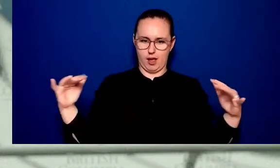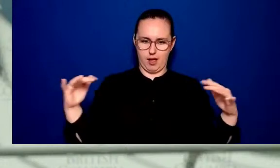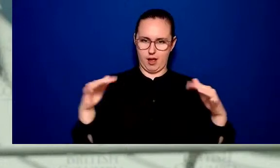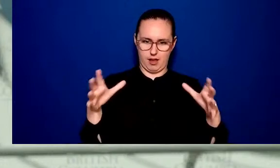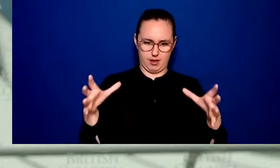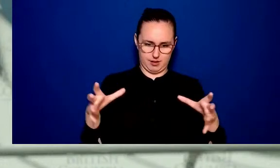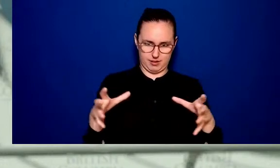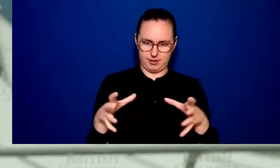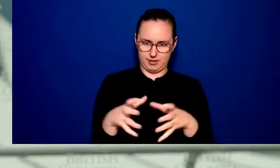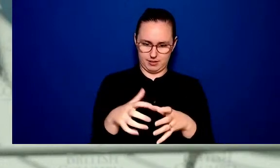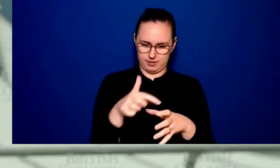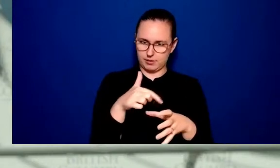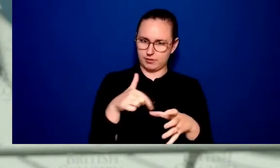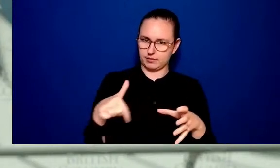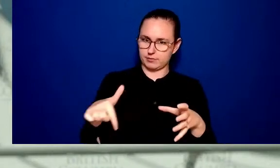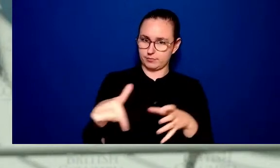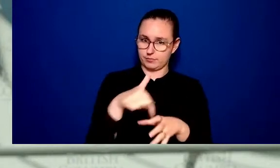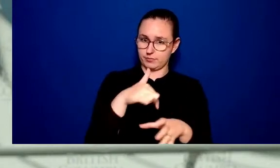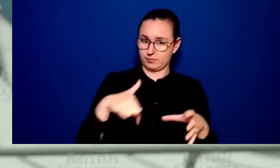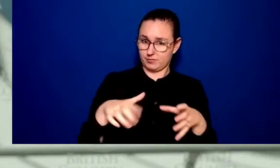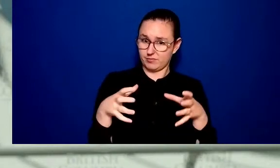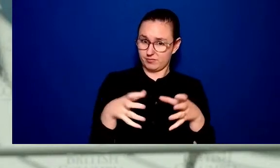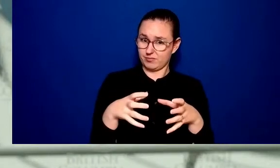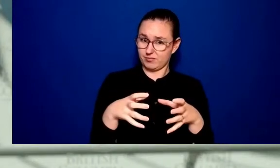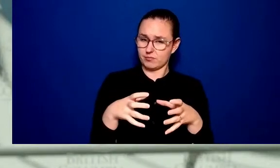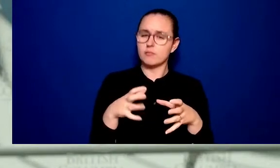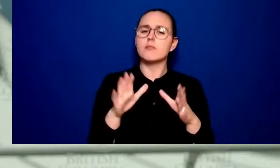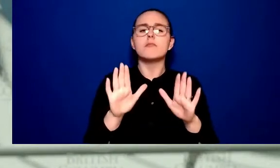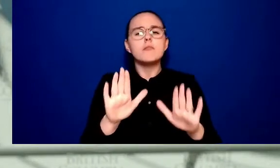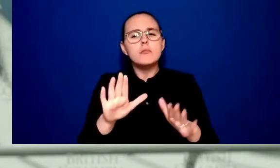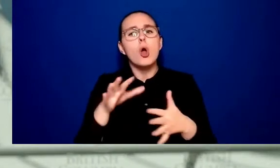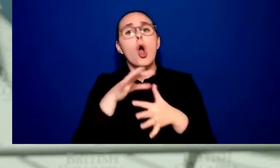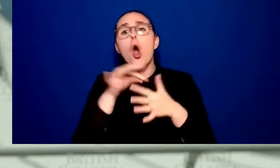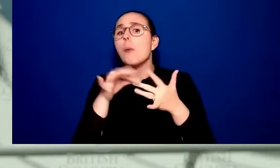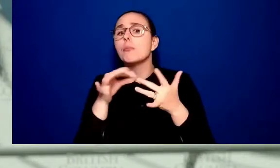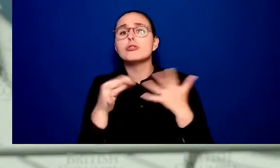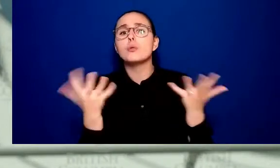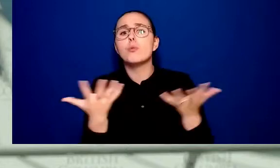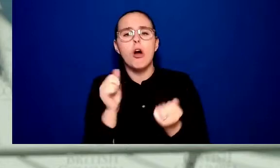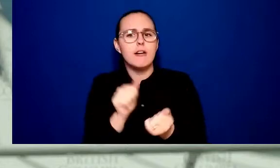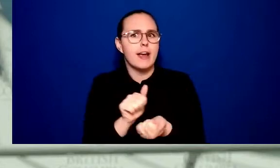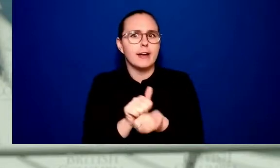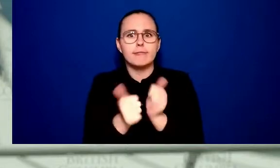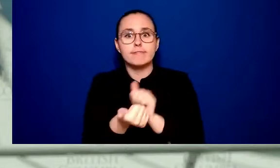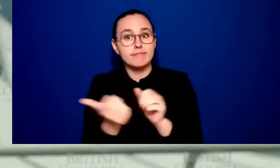provide those virtual and online options that support people, particularly people who